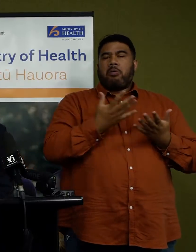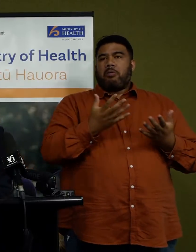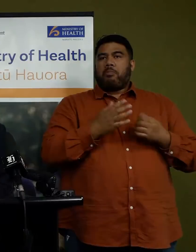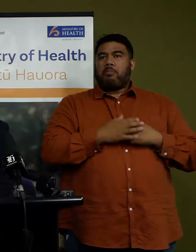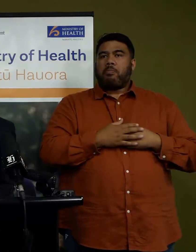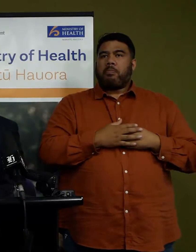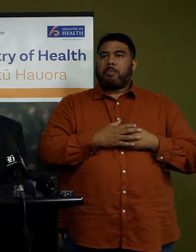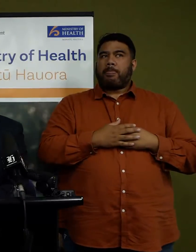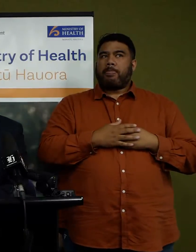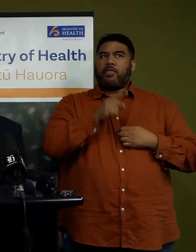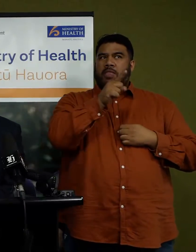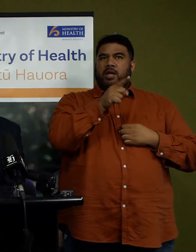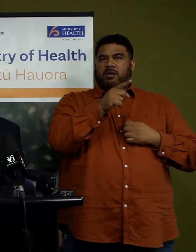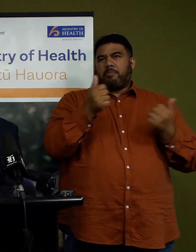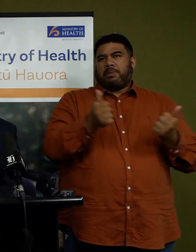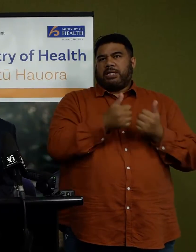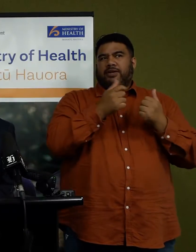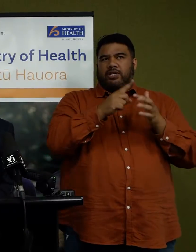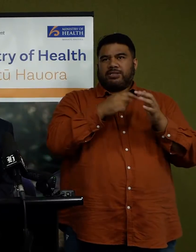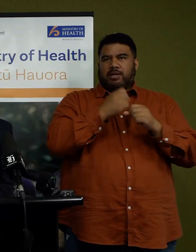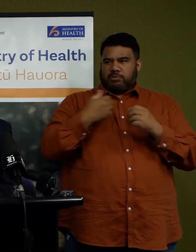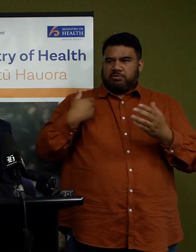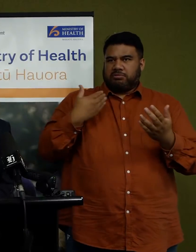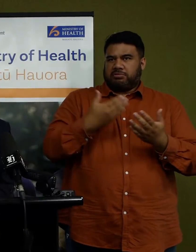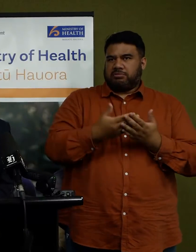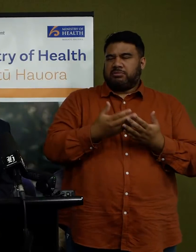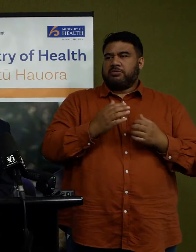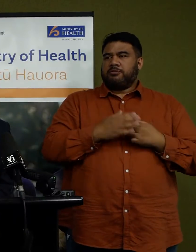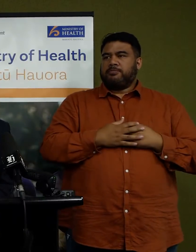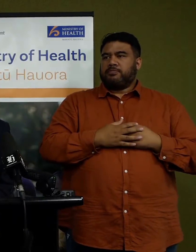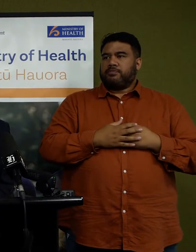the largest number of cases. And have you been tracking the partner's movements as well?